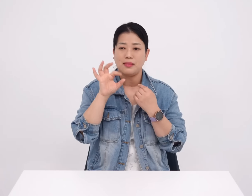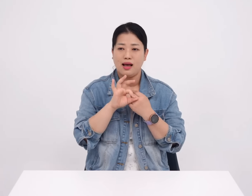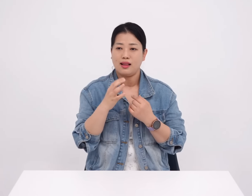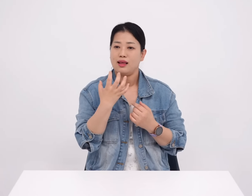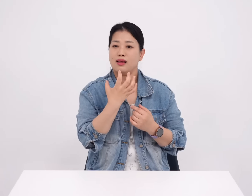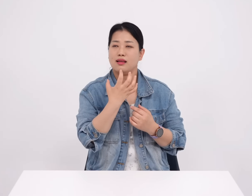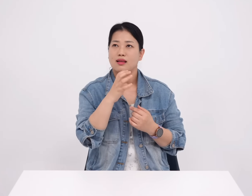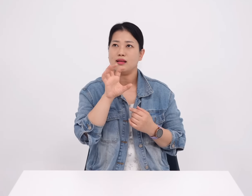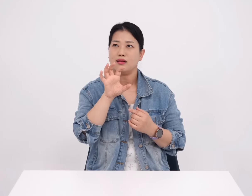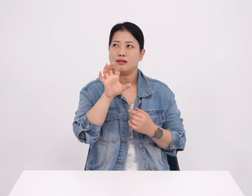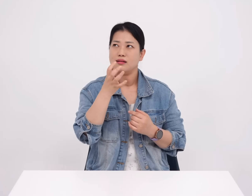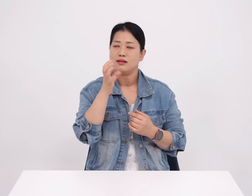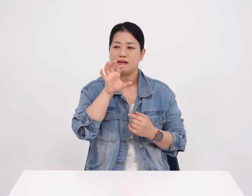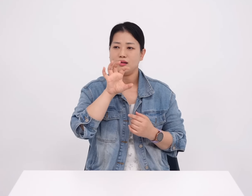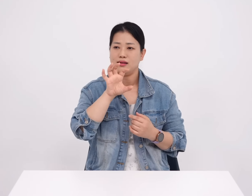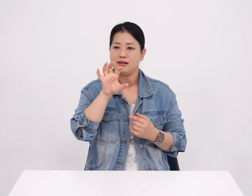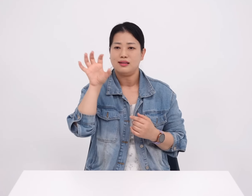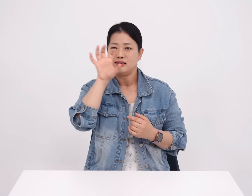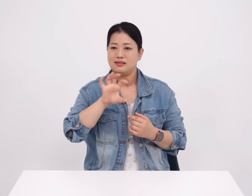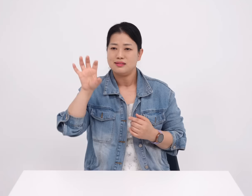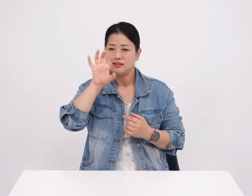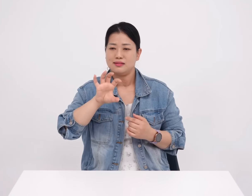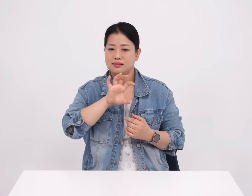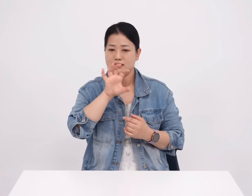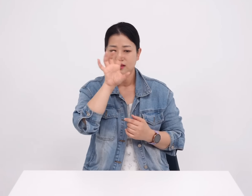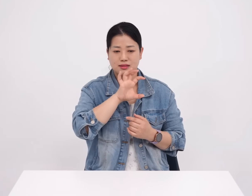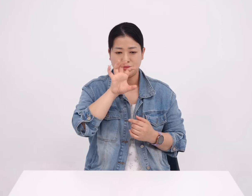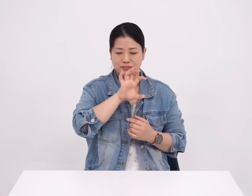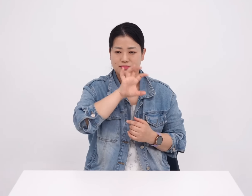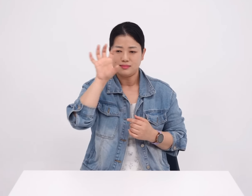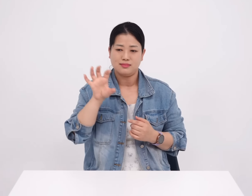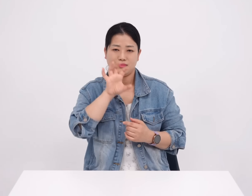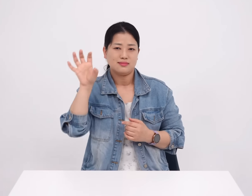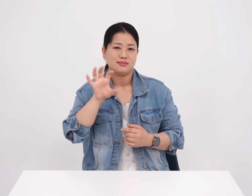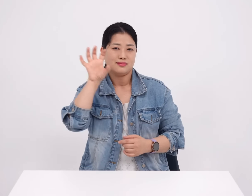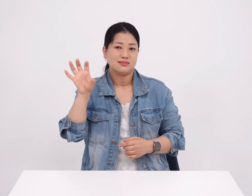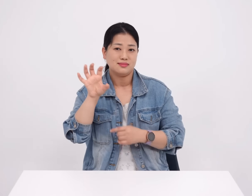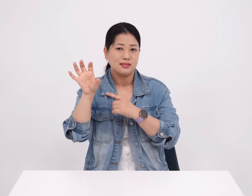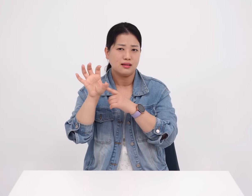(I'm confused too,,, oh) If you turn it to the right like this when using the sign word 'practice',